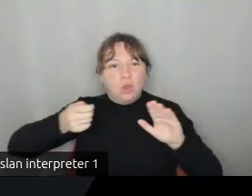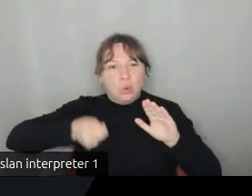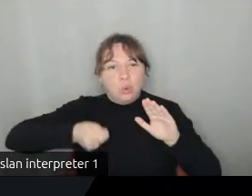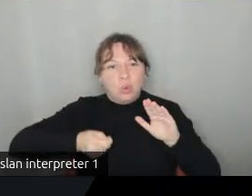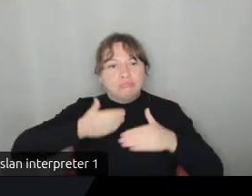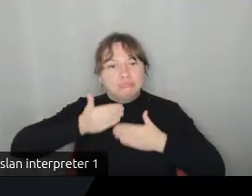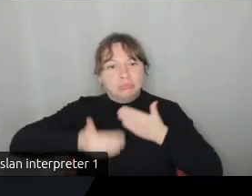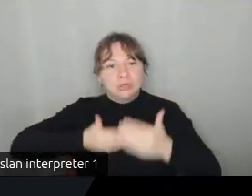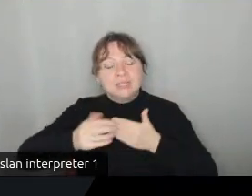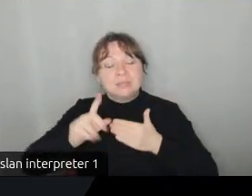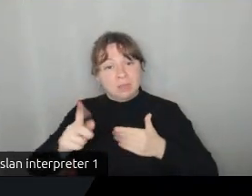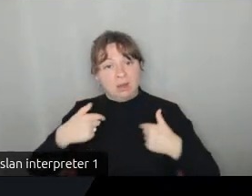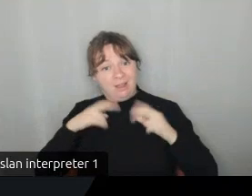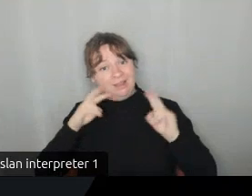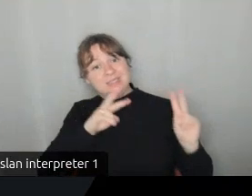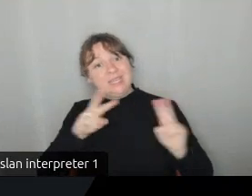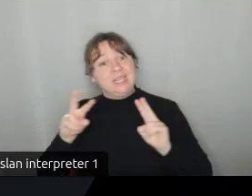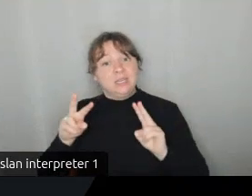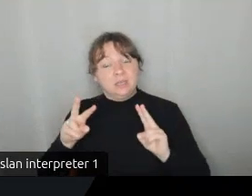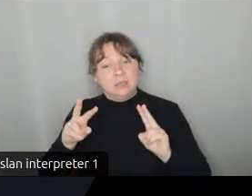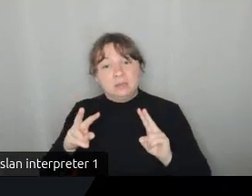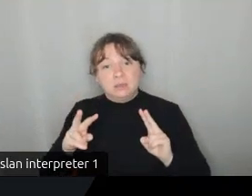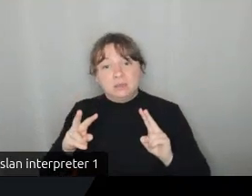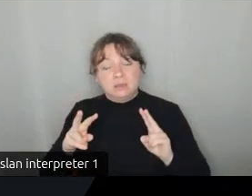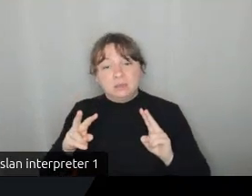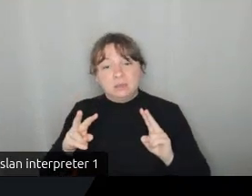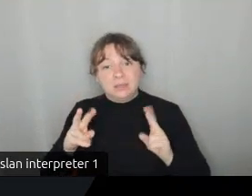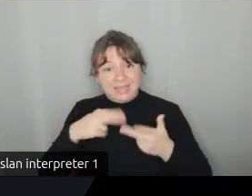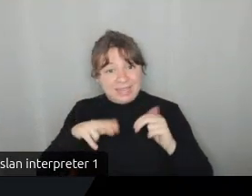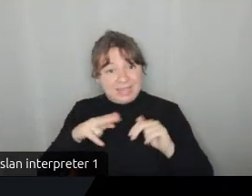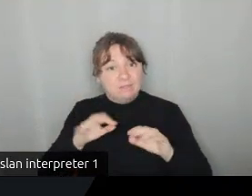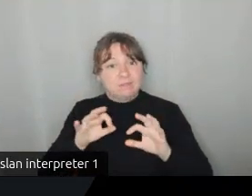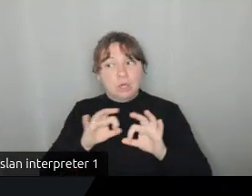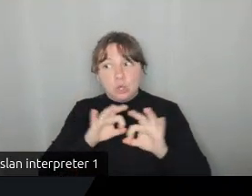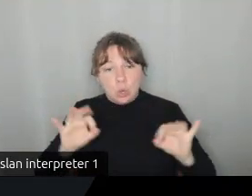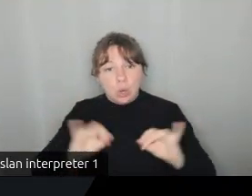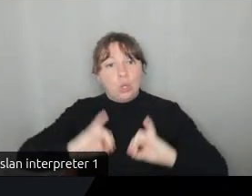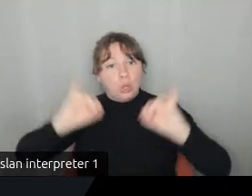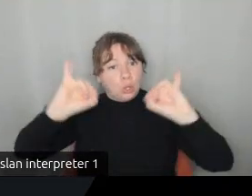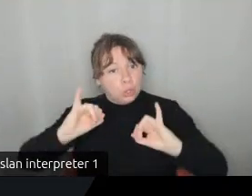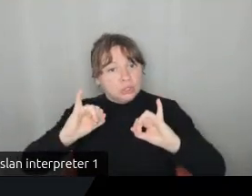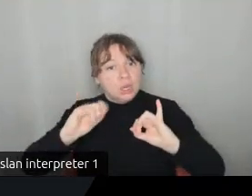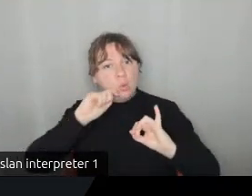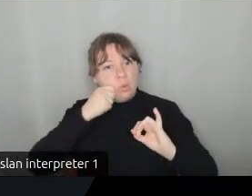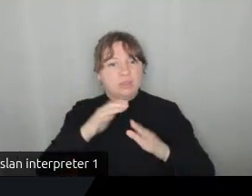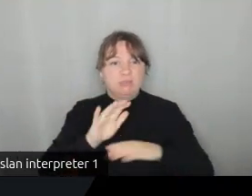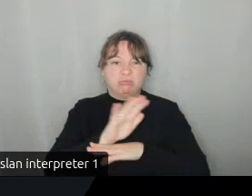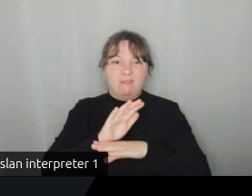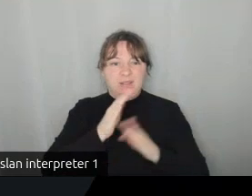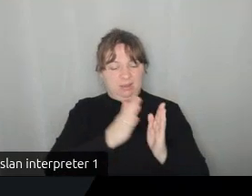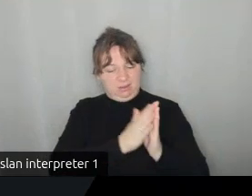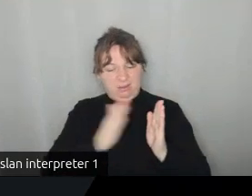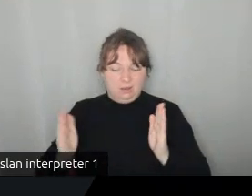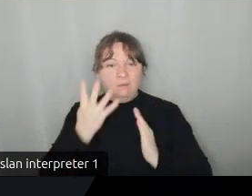lawyer that it's normally if it's deemed not too urgent about 4 weeks. Um, if it's deemed urgent,